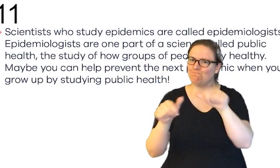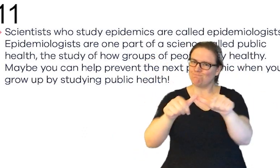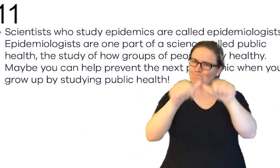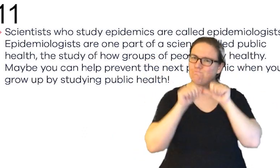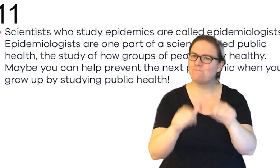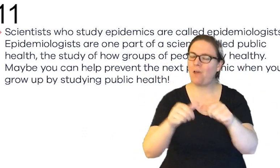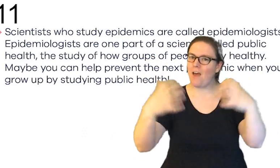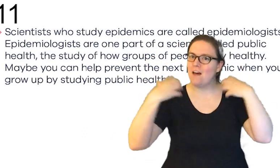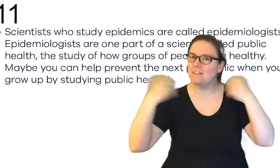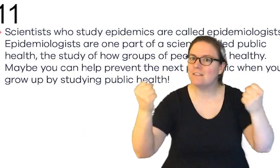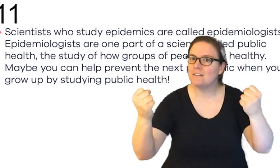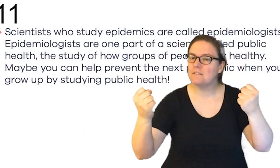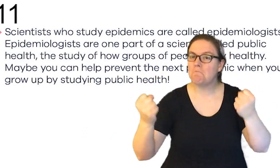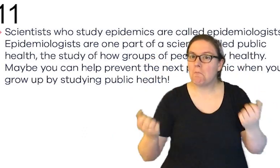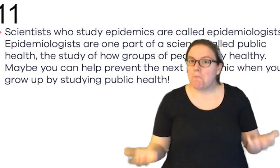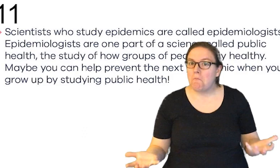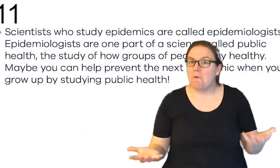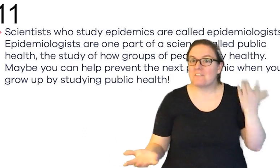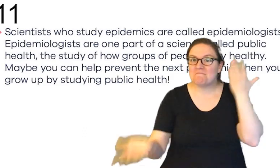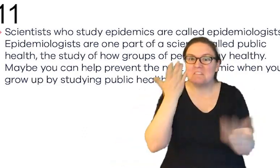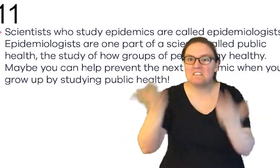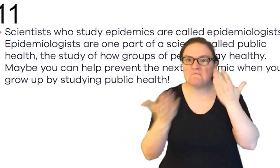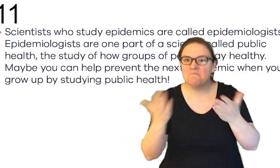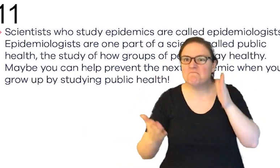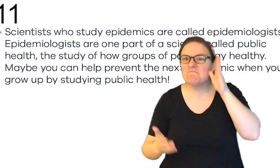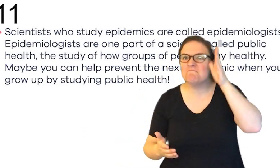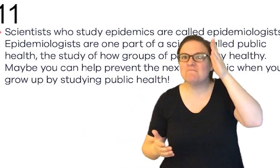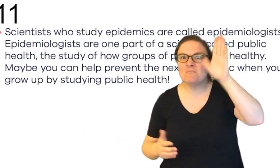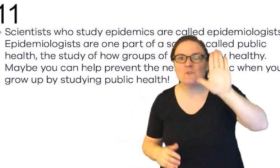the study of how groups of people stay healthy.